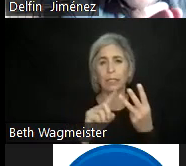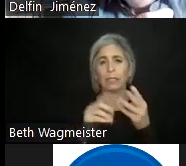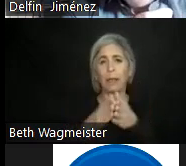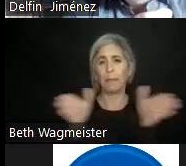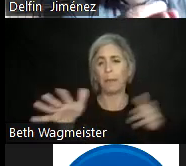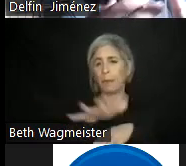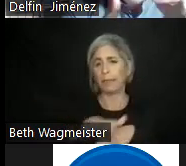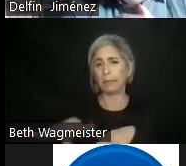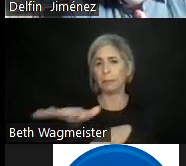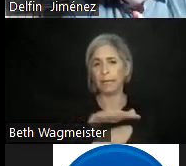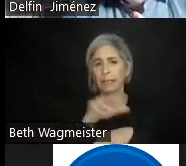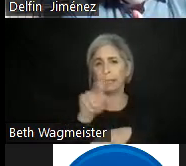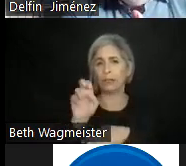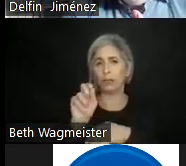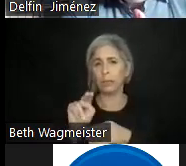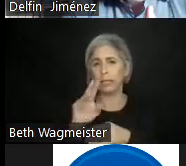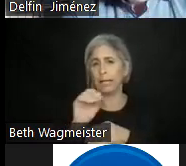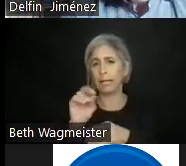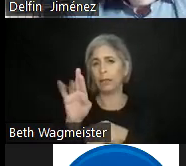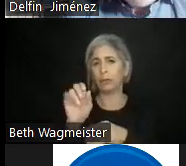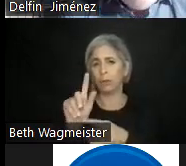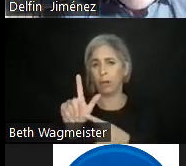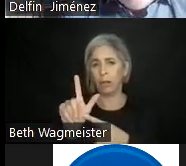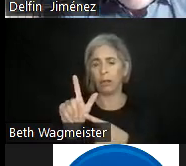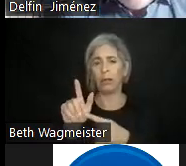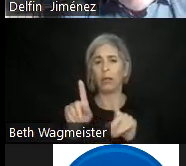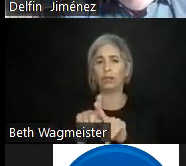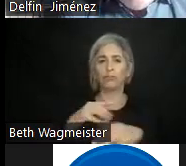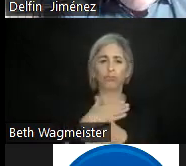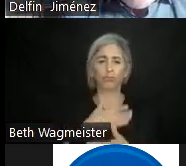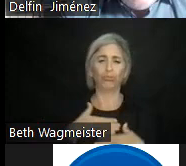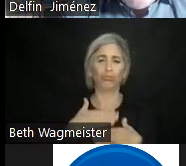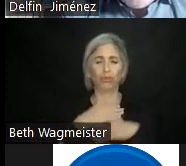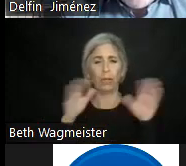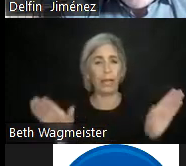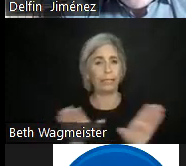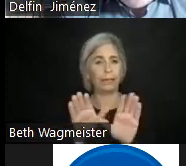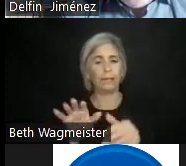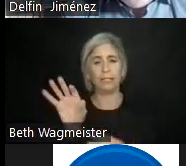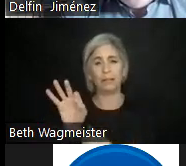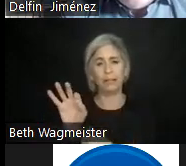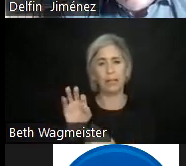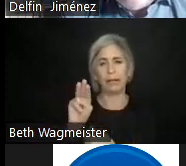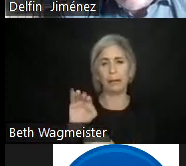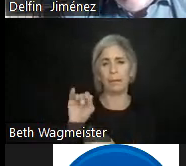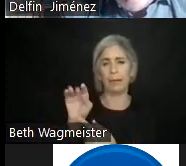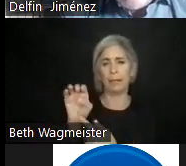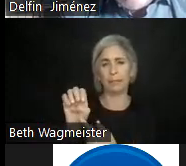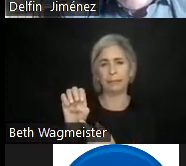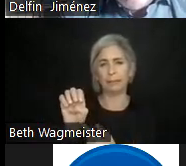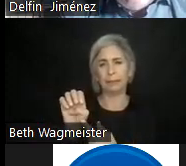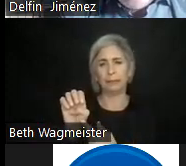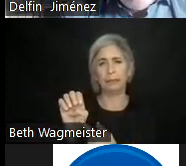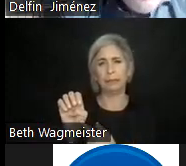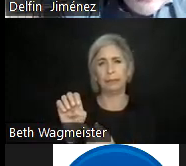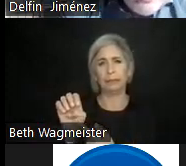and rural. 8, leisure activities. 9, MICE, meetings, Conventions and exhibitions.